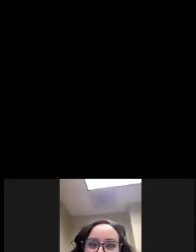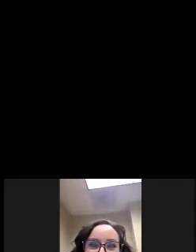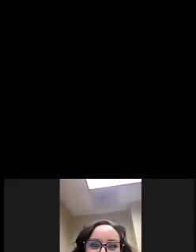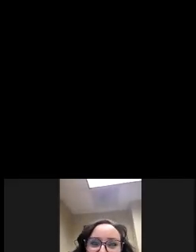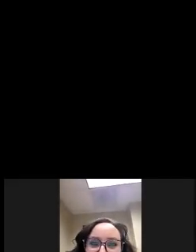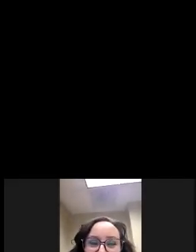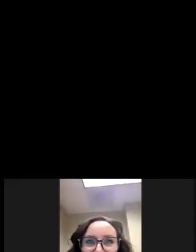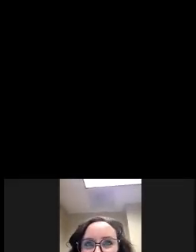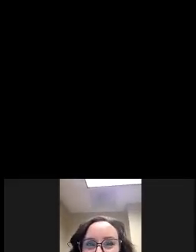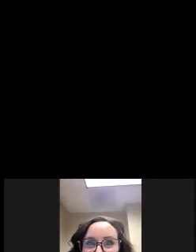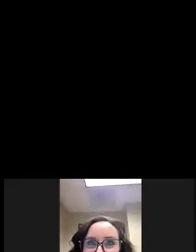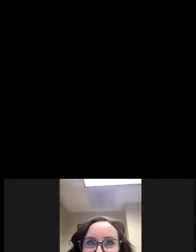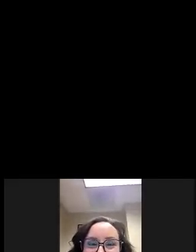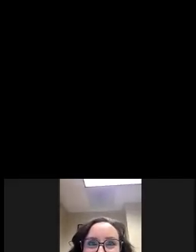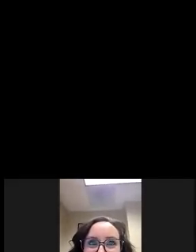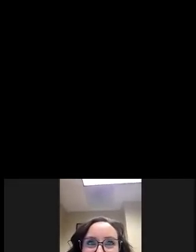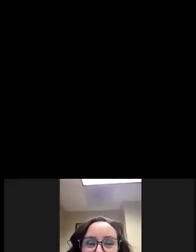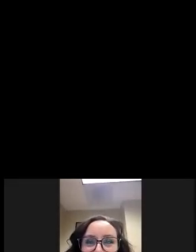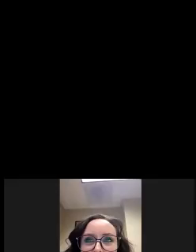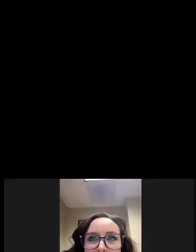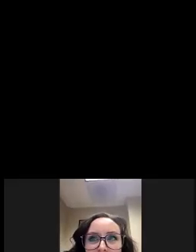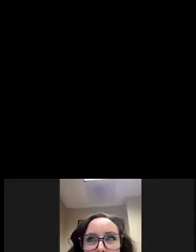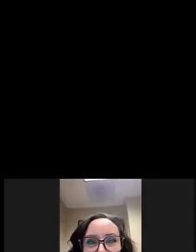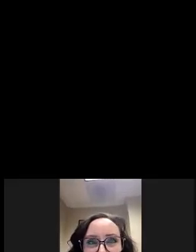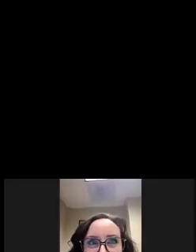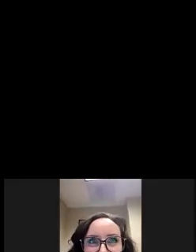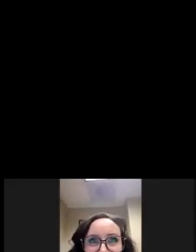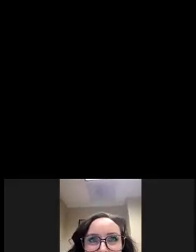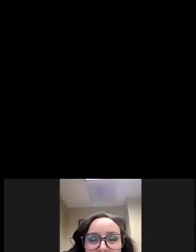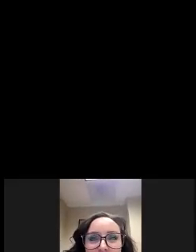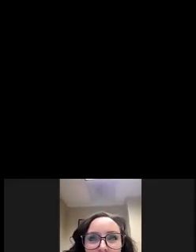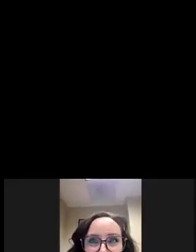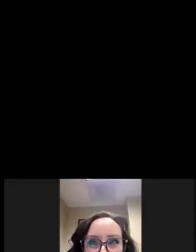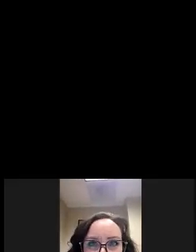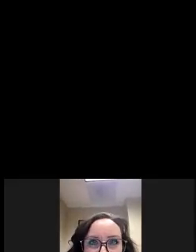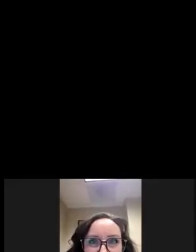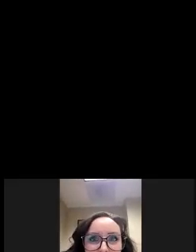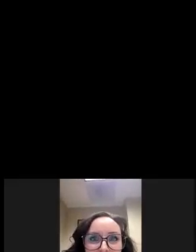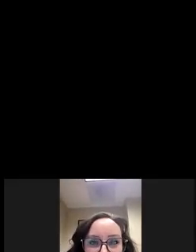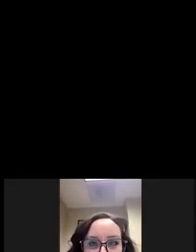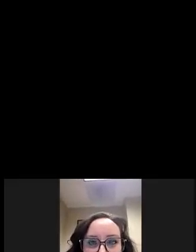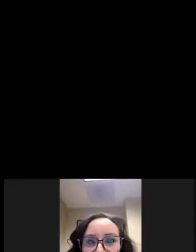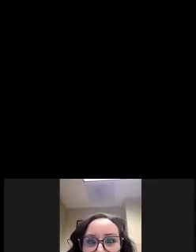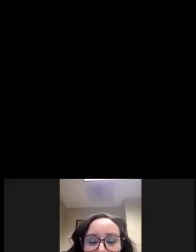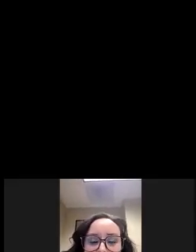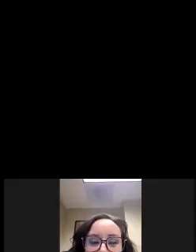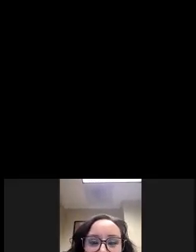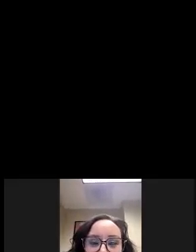loses her mind, and all of her play is food related play. And